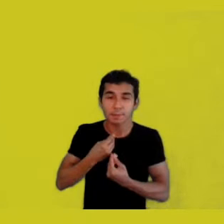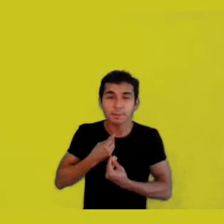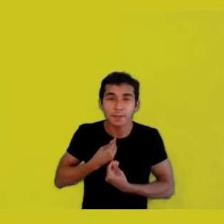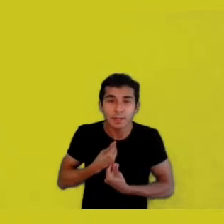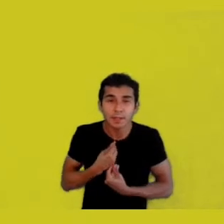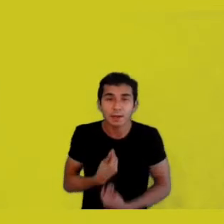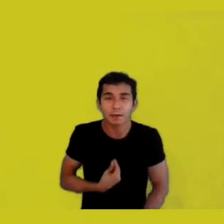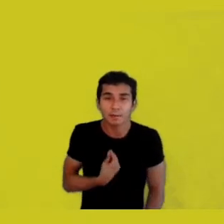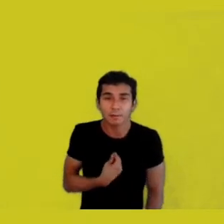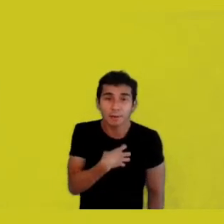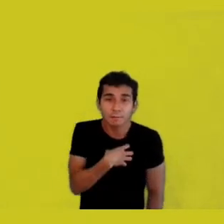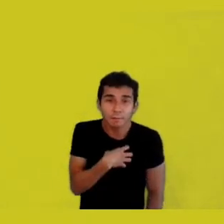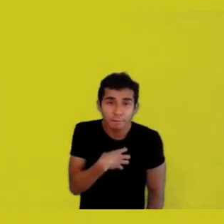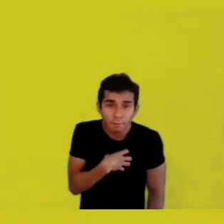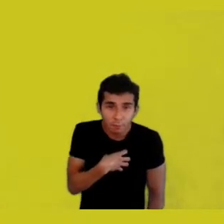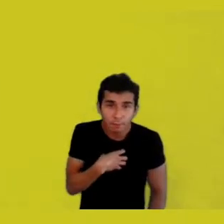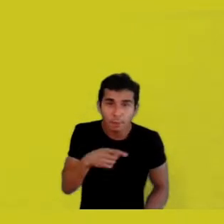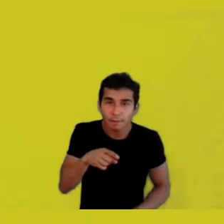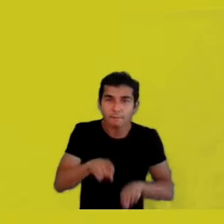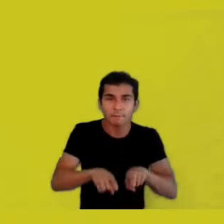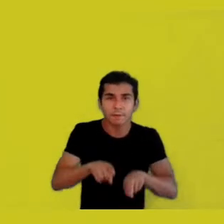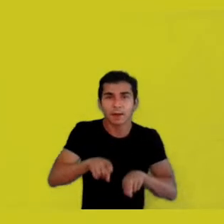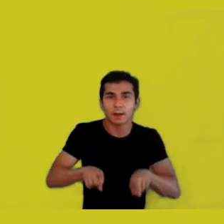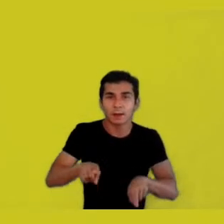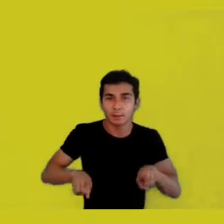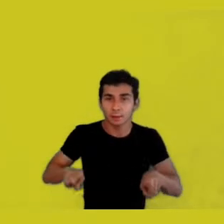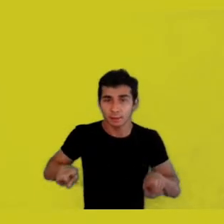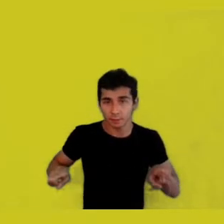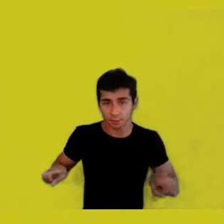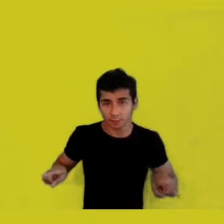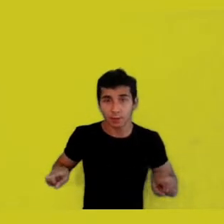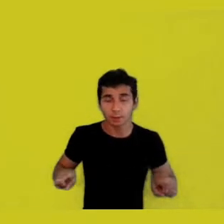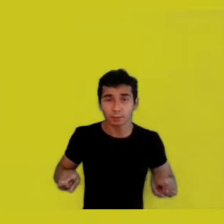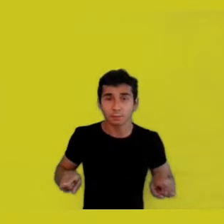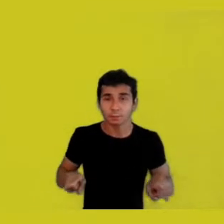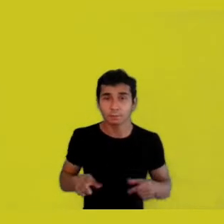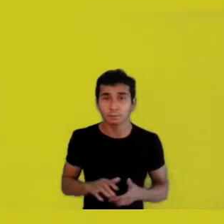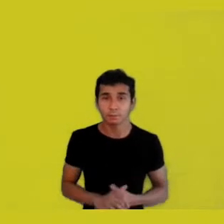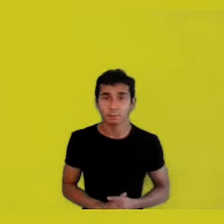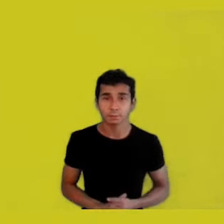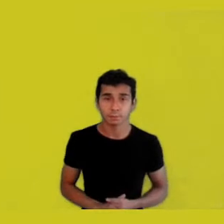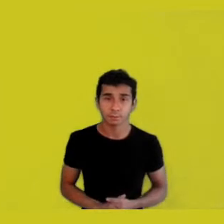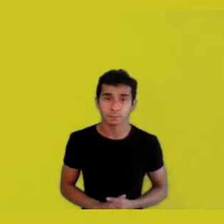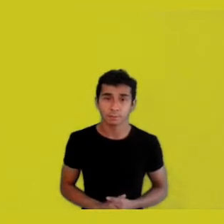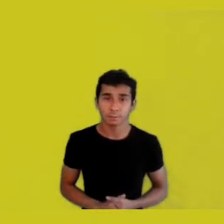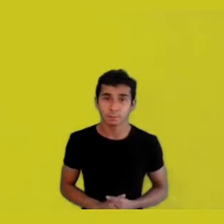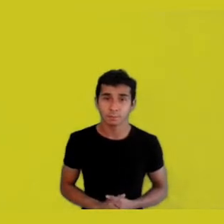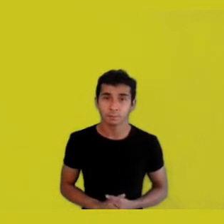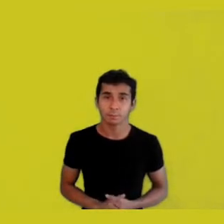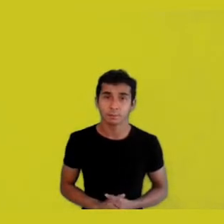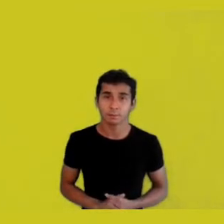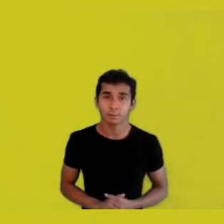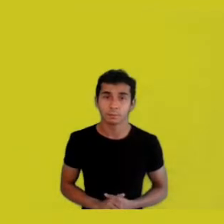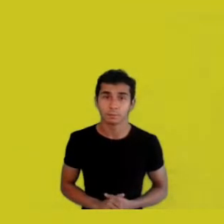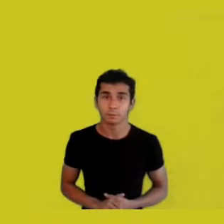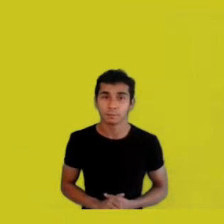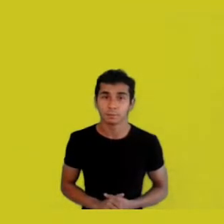The question of connection with the image of the global term’s interesting